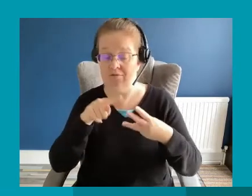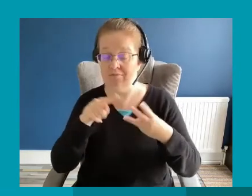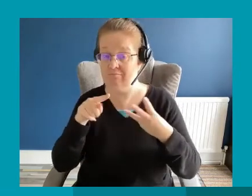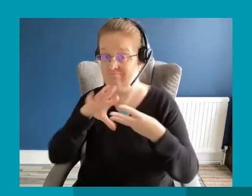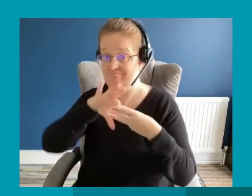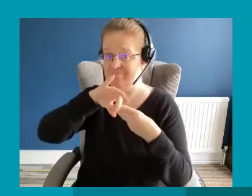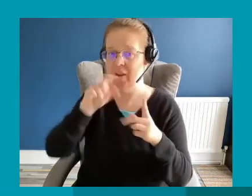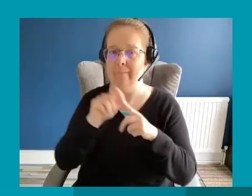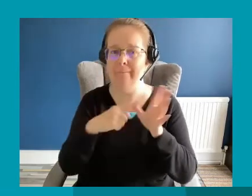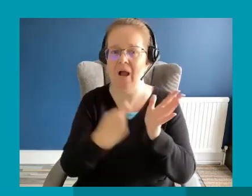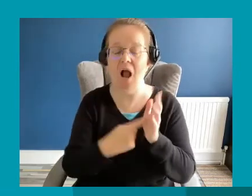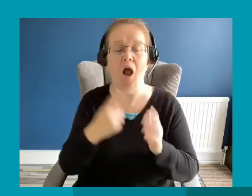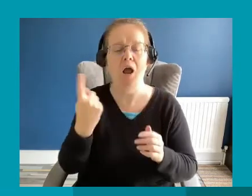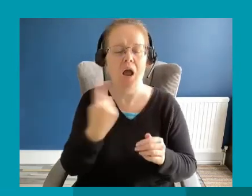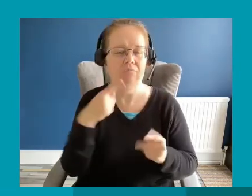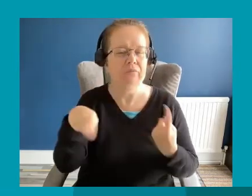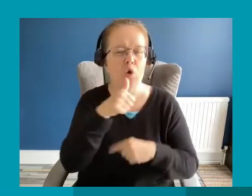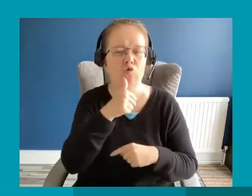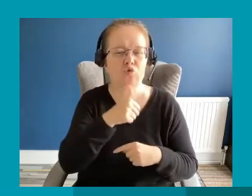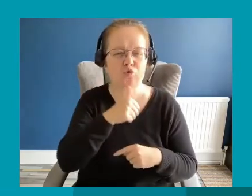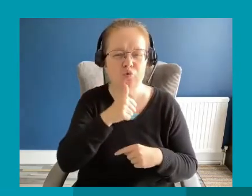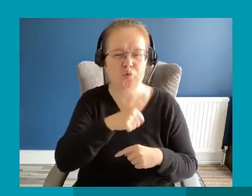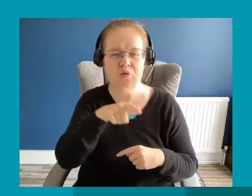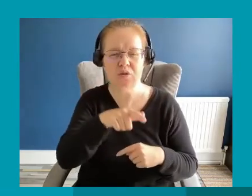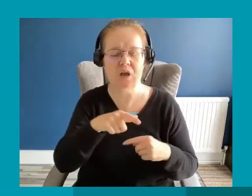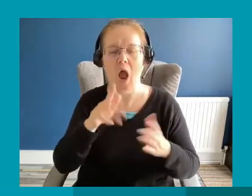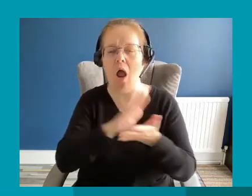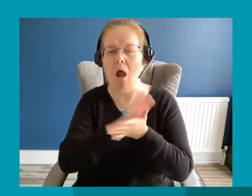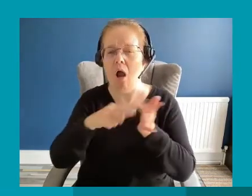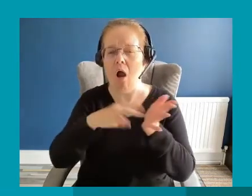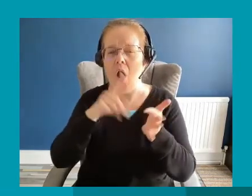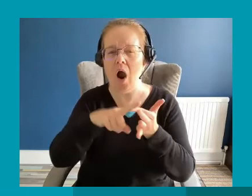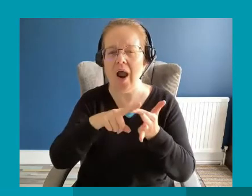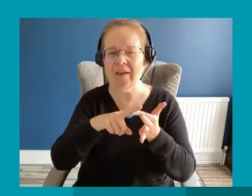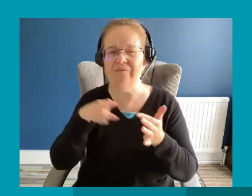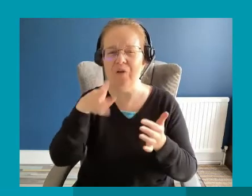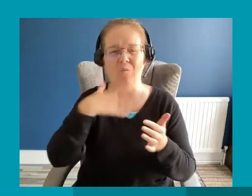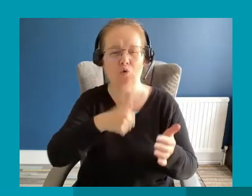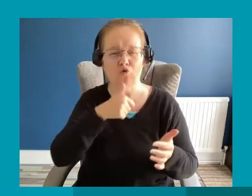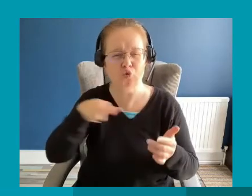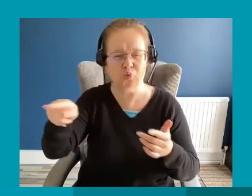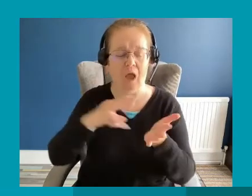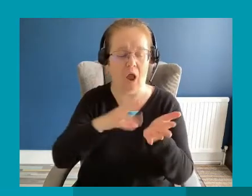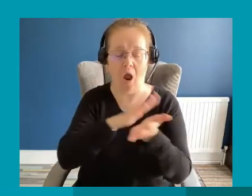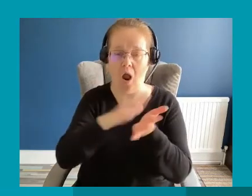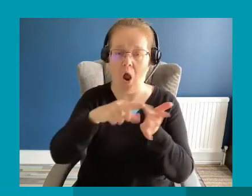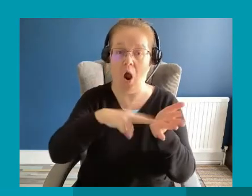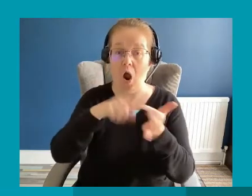please go to the hive and have a look at our CV section, 'cause we've written a very